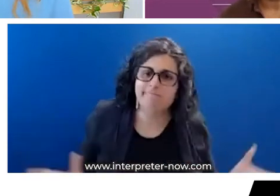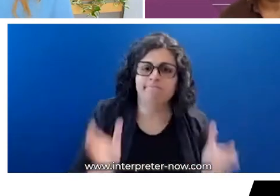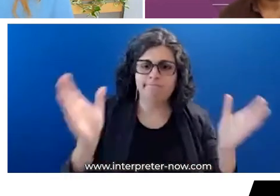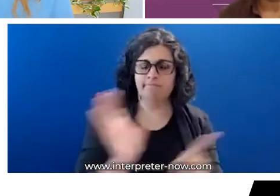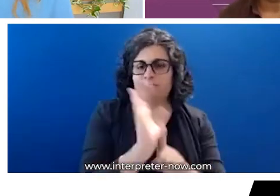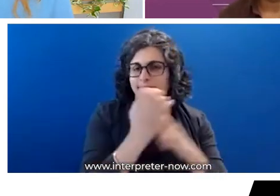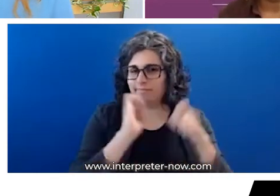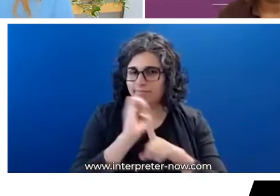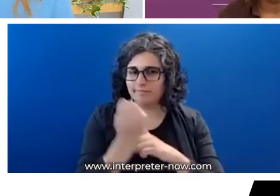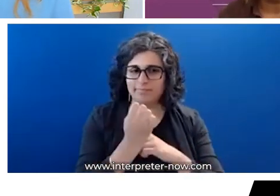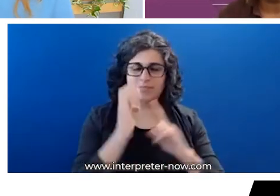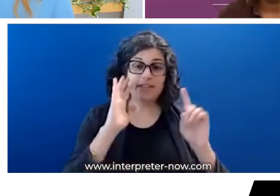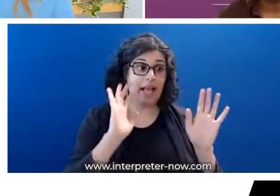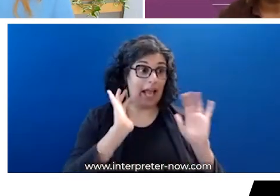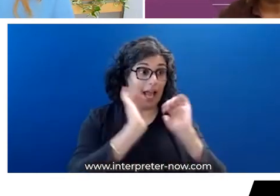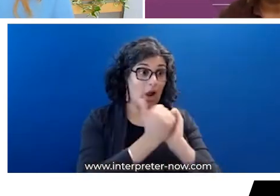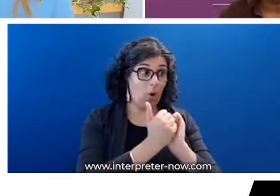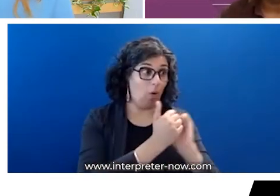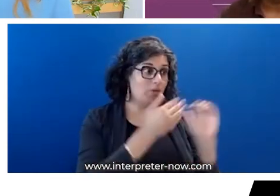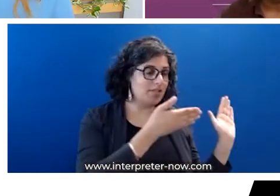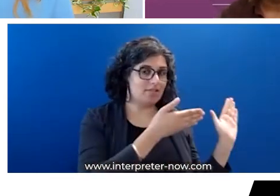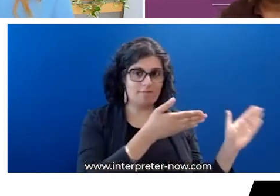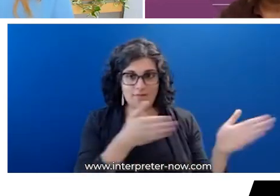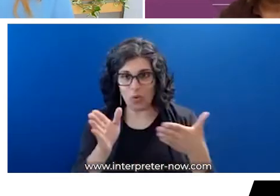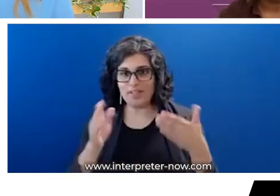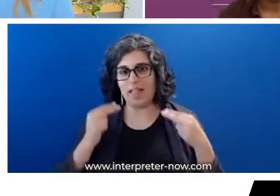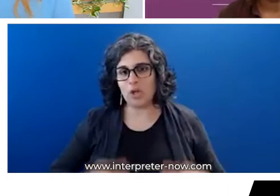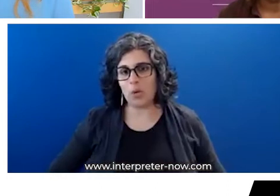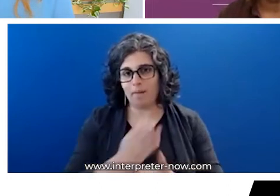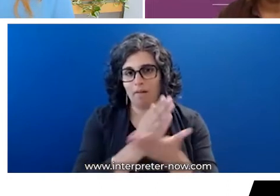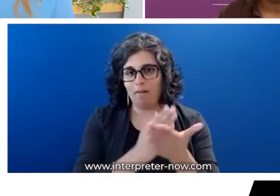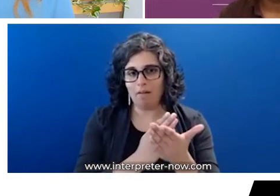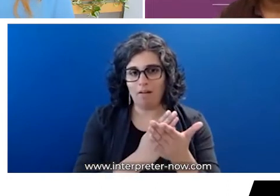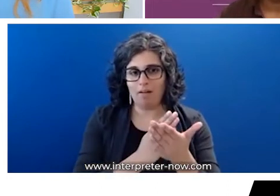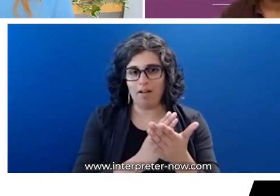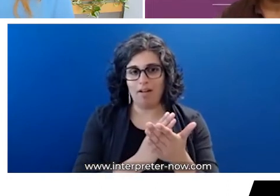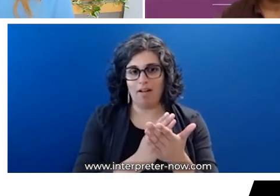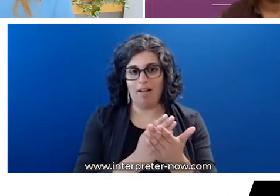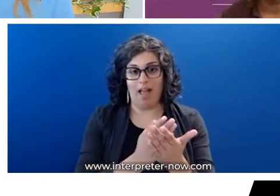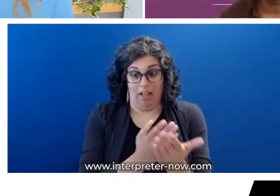putting more focus on the humanity aspect of the resources within our organizations.